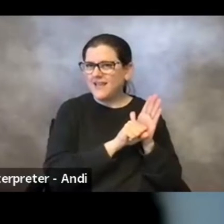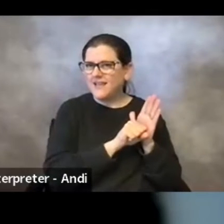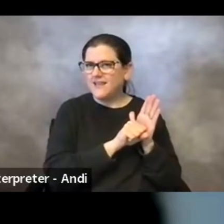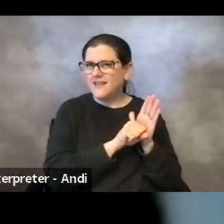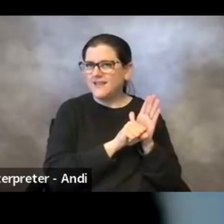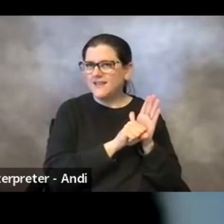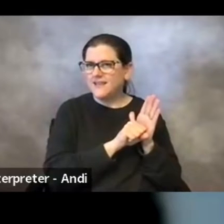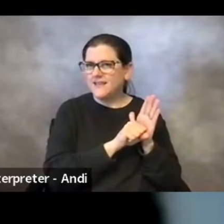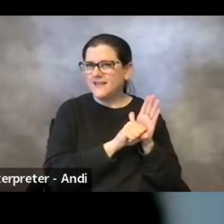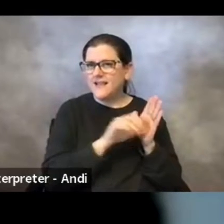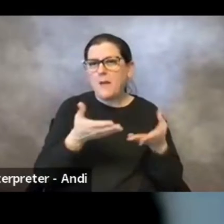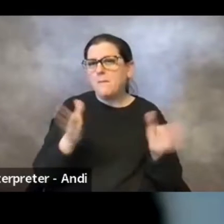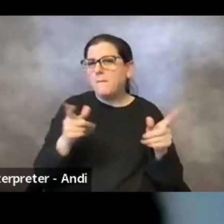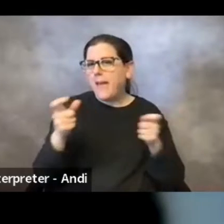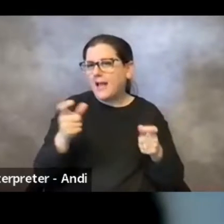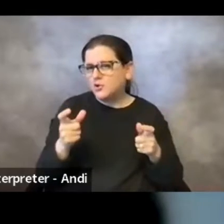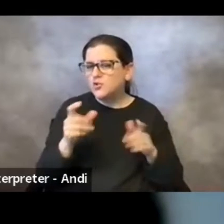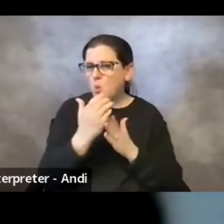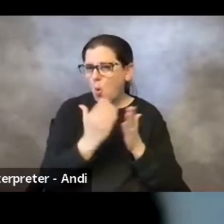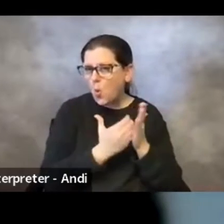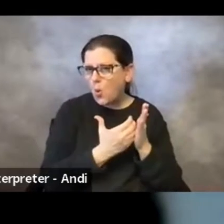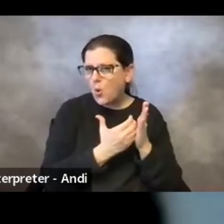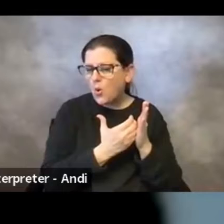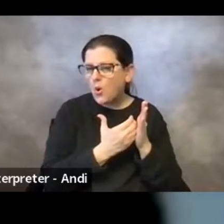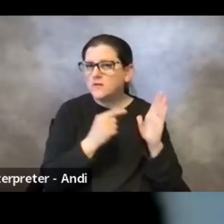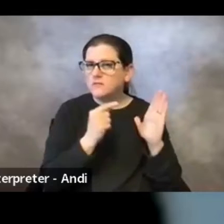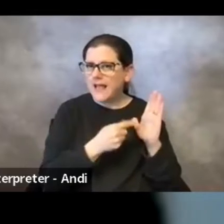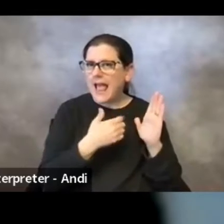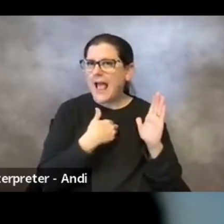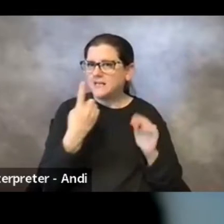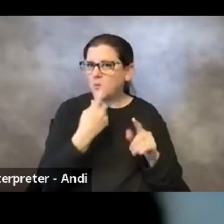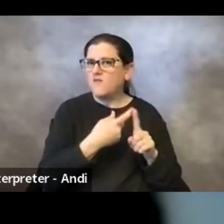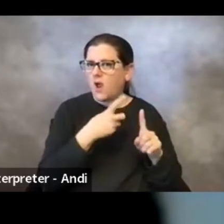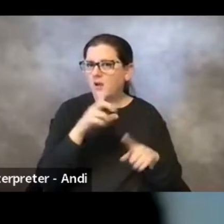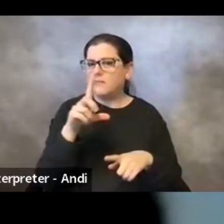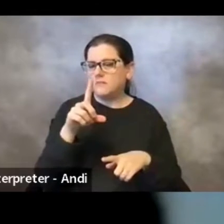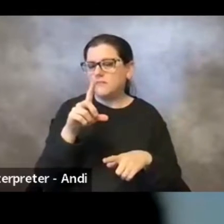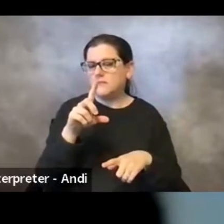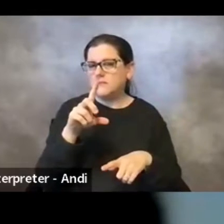public manager course and in that course there was somebody from Department of Corrections and and we kind of built a